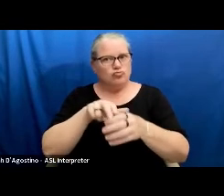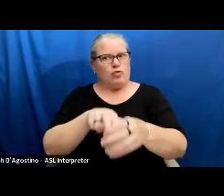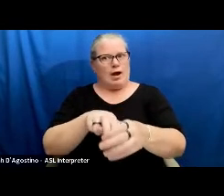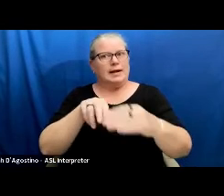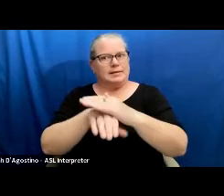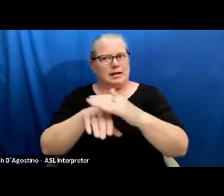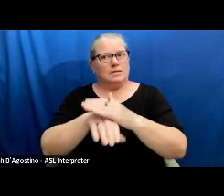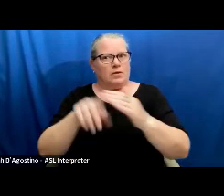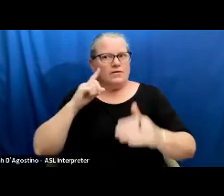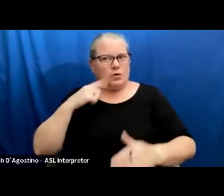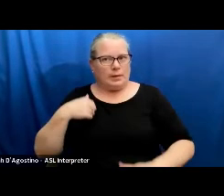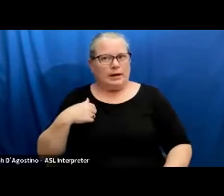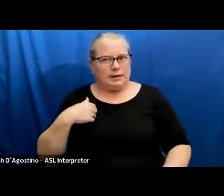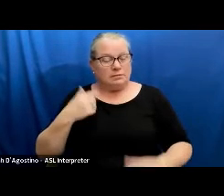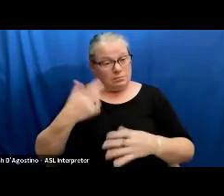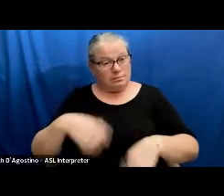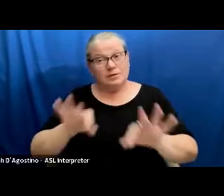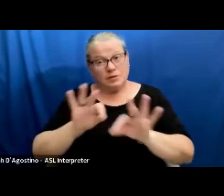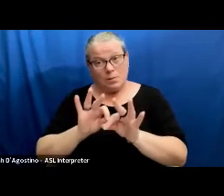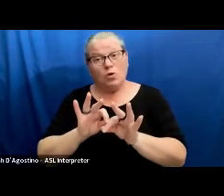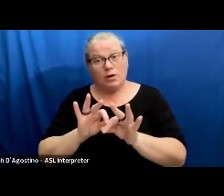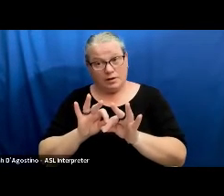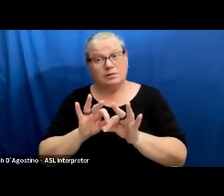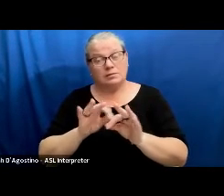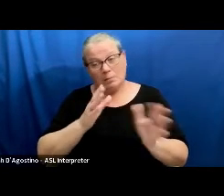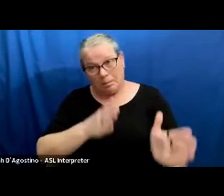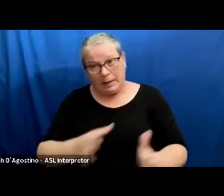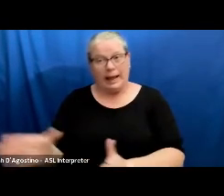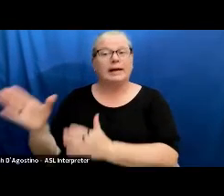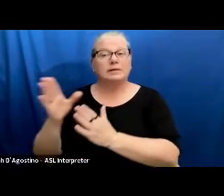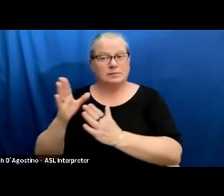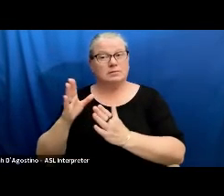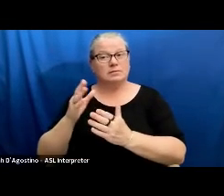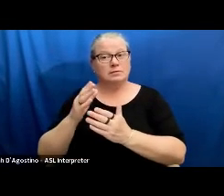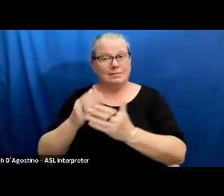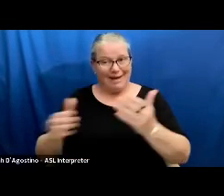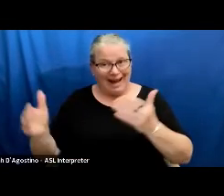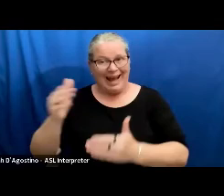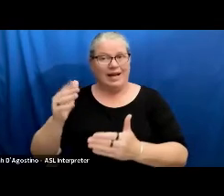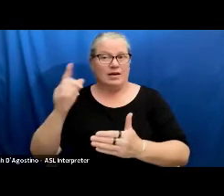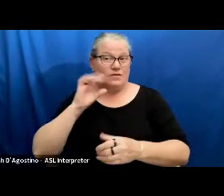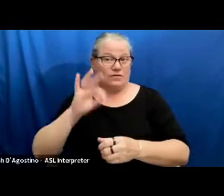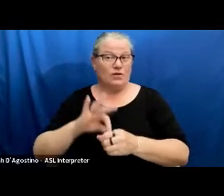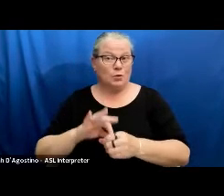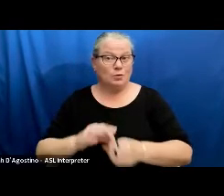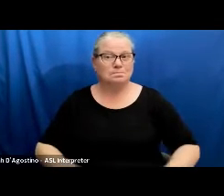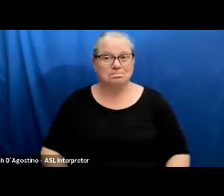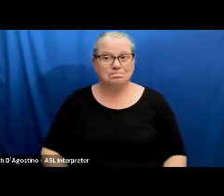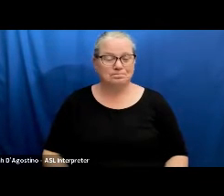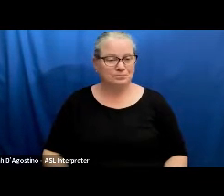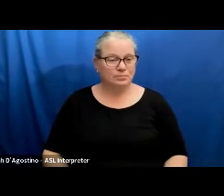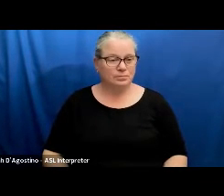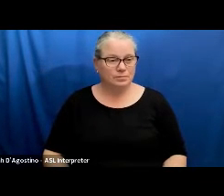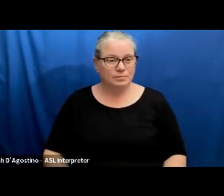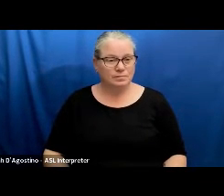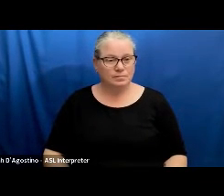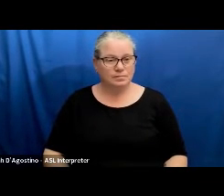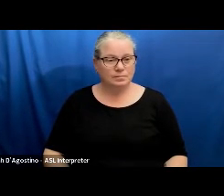um is an important part of making your plan to vote another question to ask yourself is do i